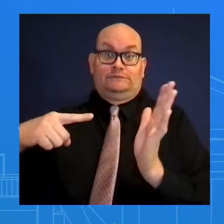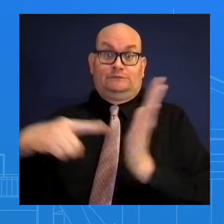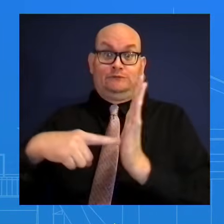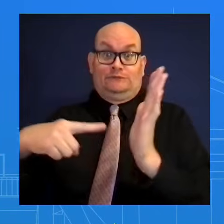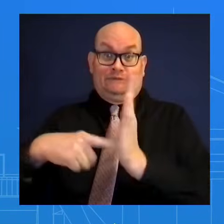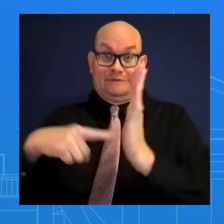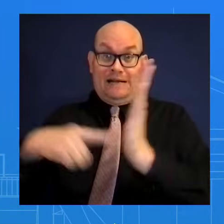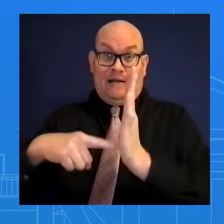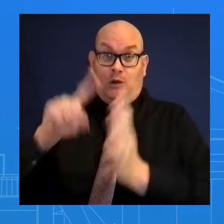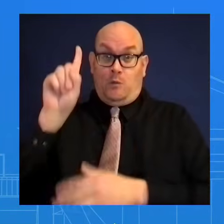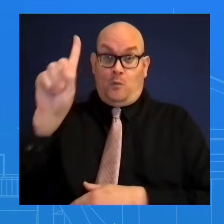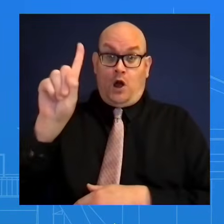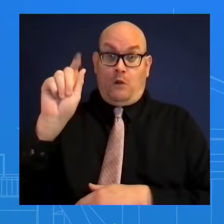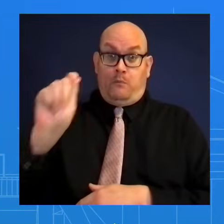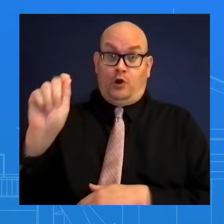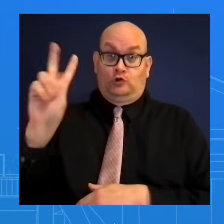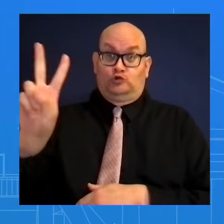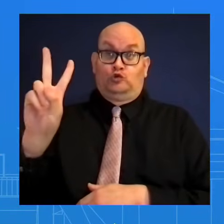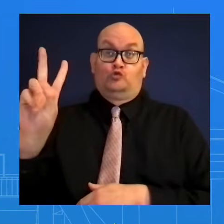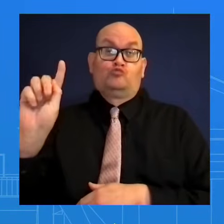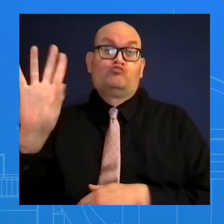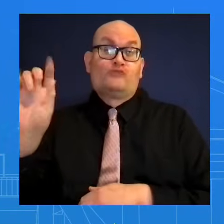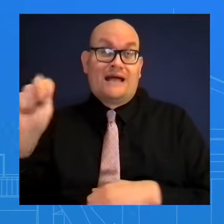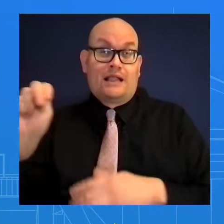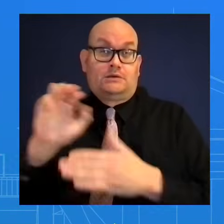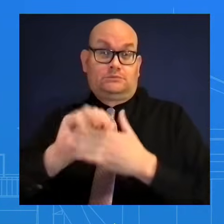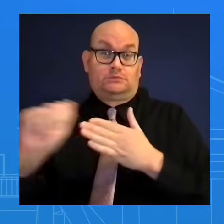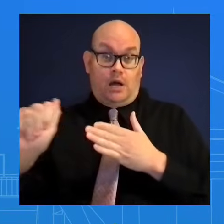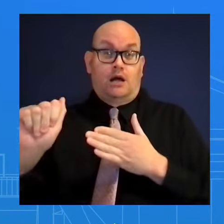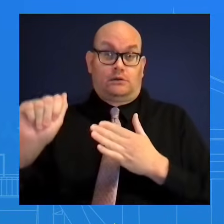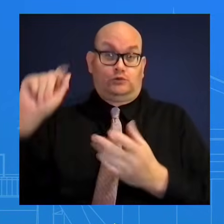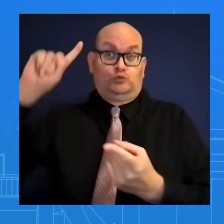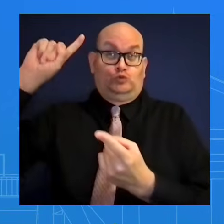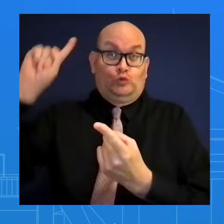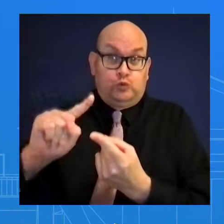which is incredibly important as we talk about the deficit. This is something that the President takes very seriously.